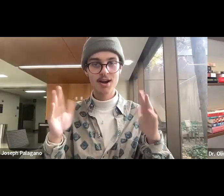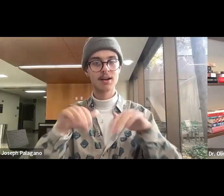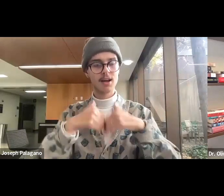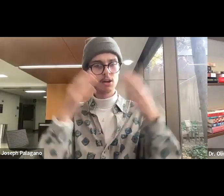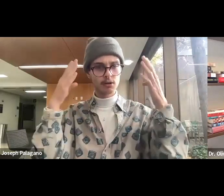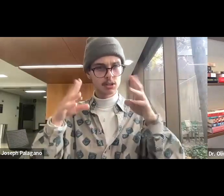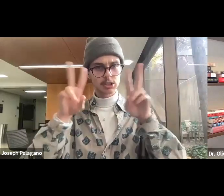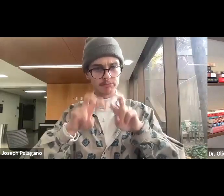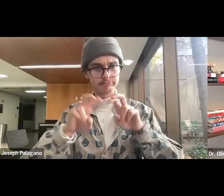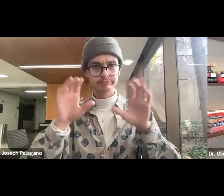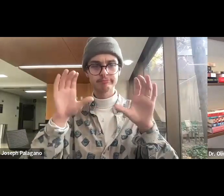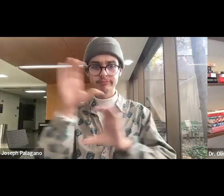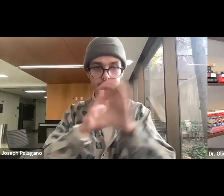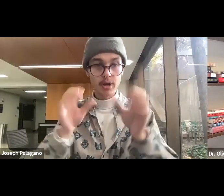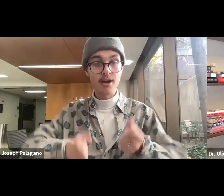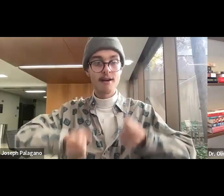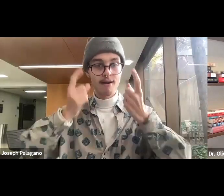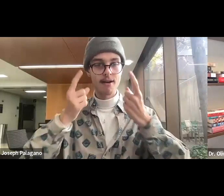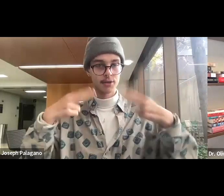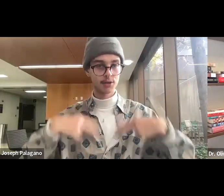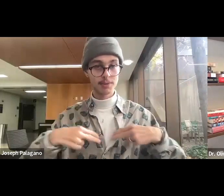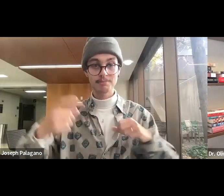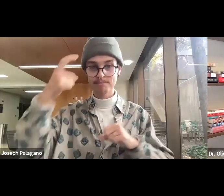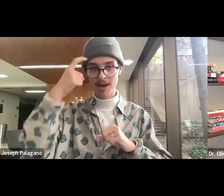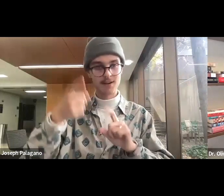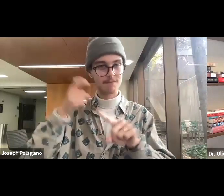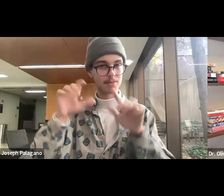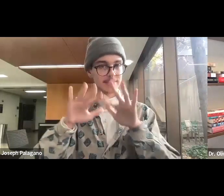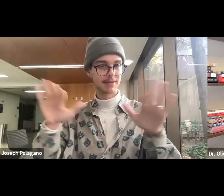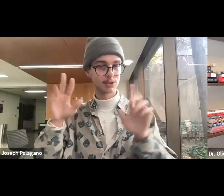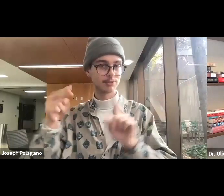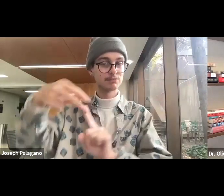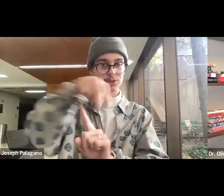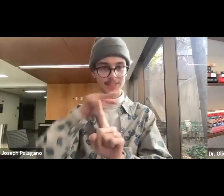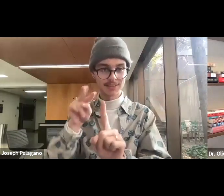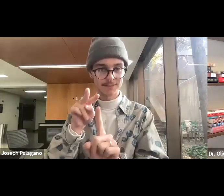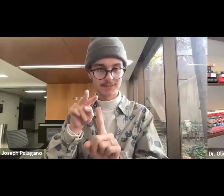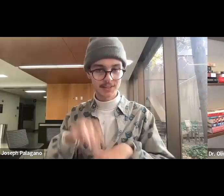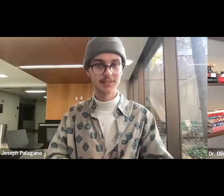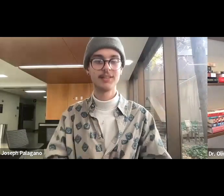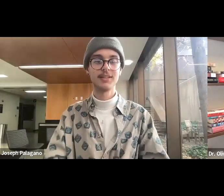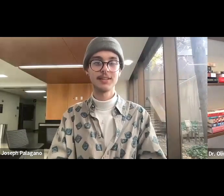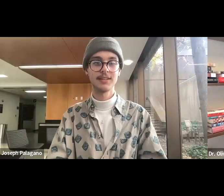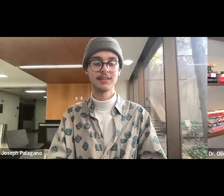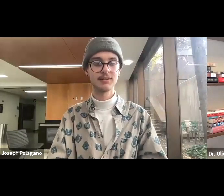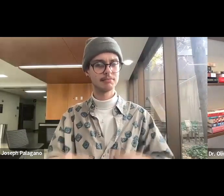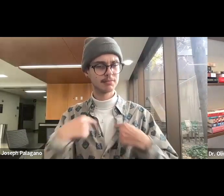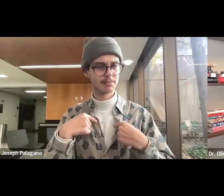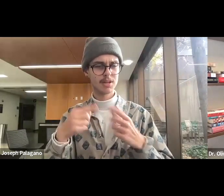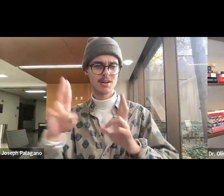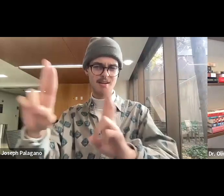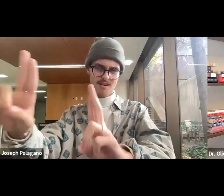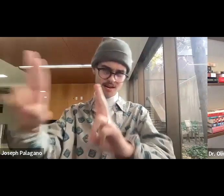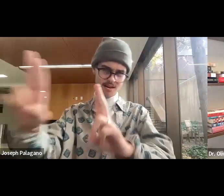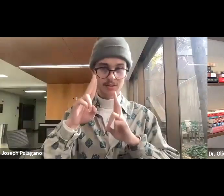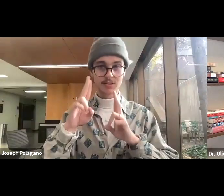diverse perspectives."